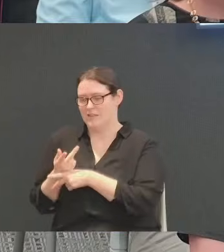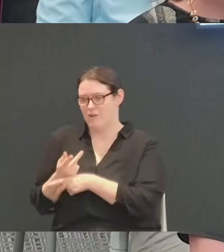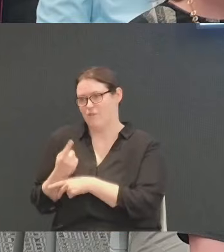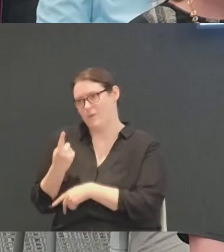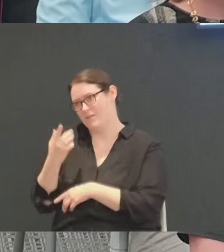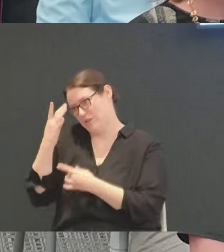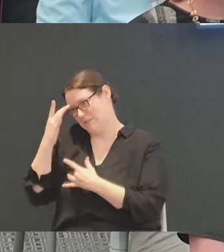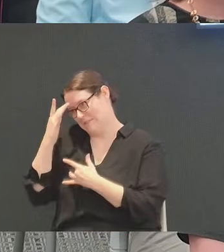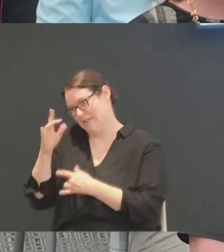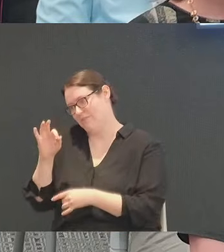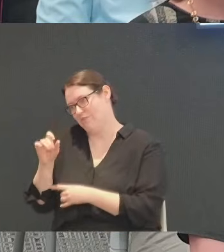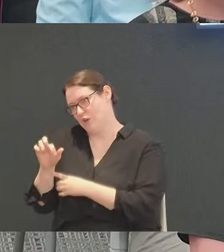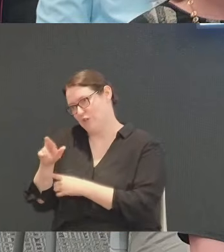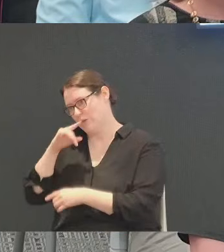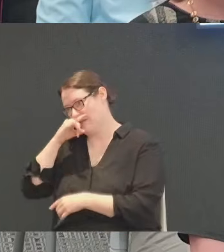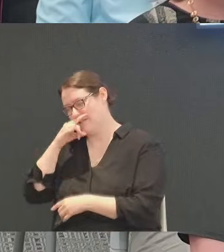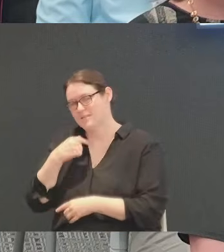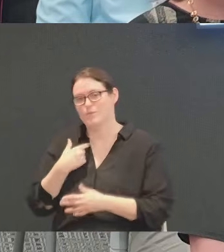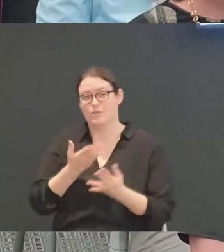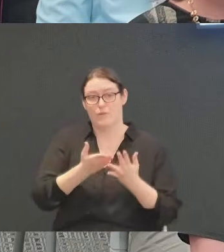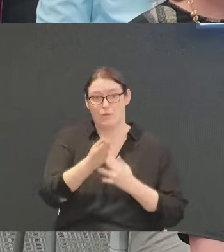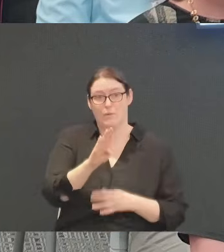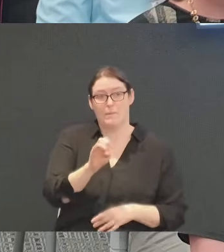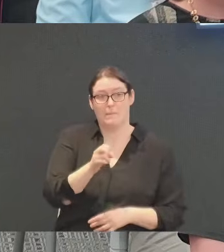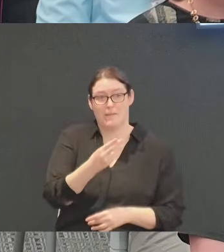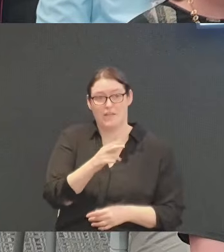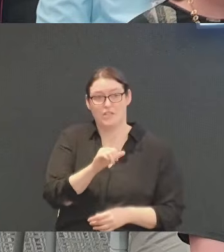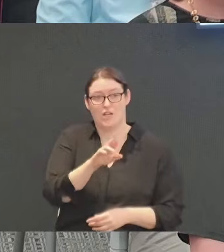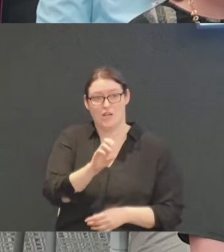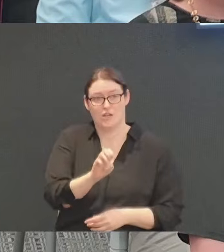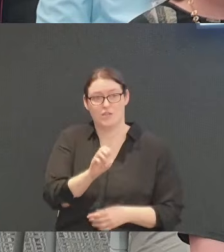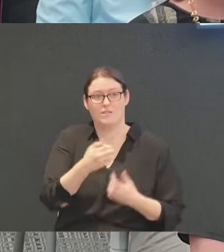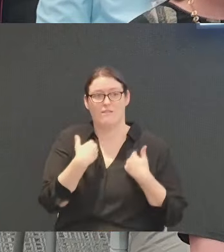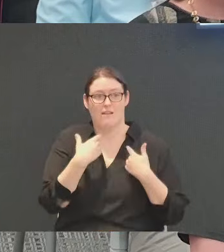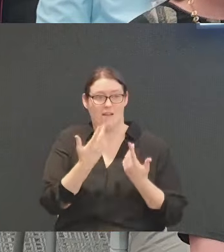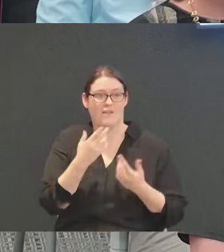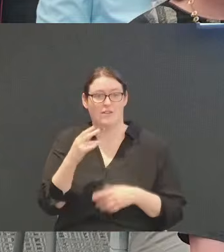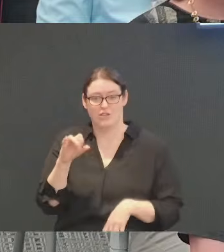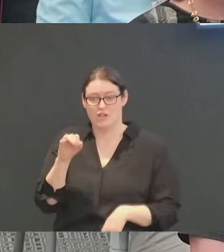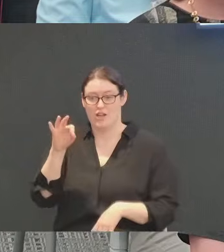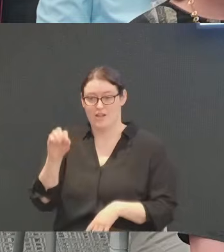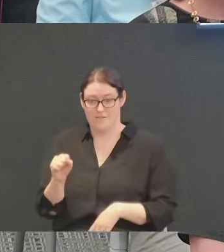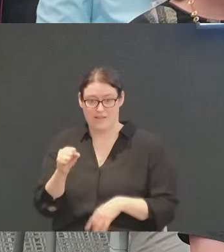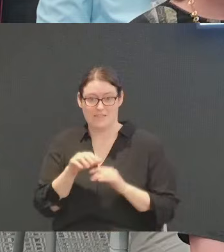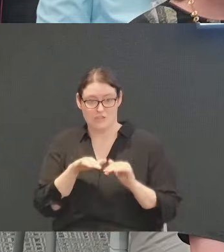uh, we've been fostered with Beach Acres and have children from Hamilton County JFS,